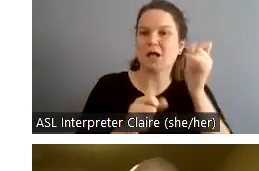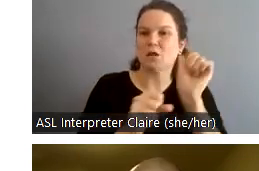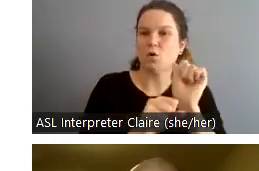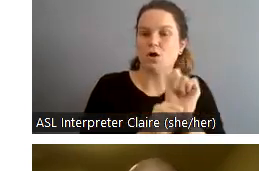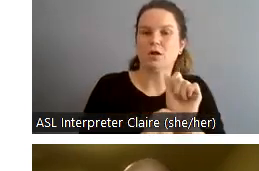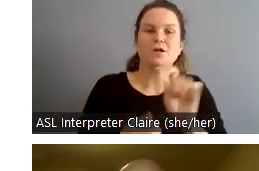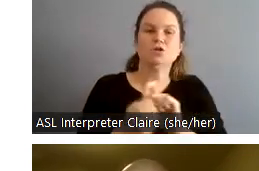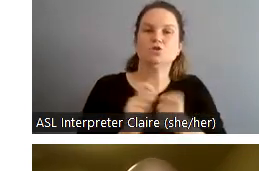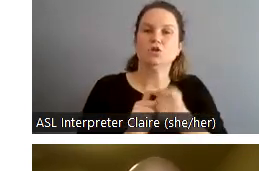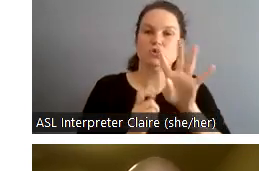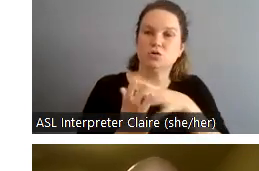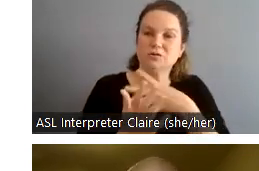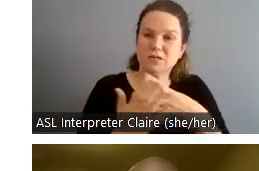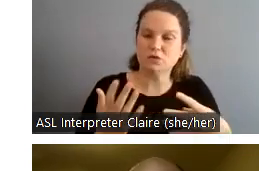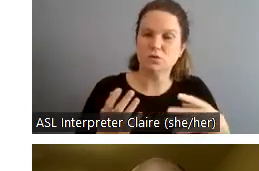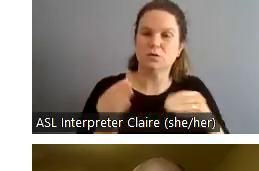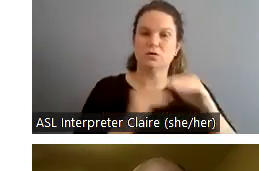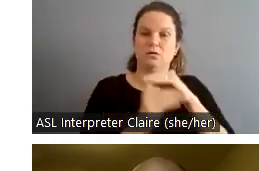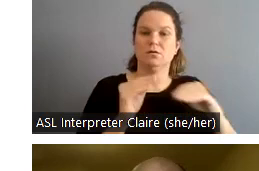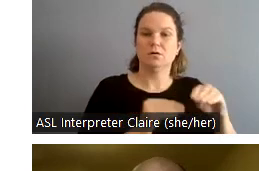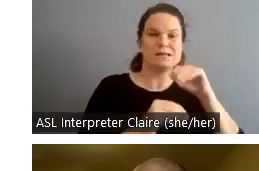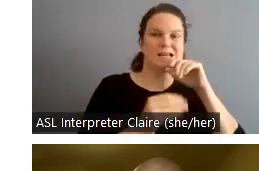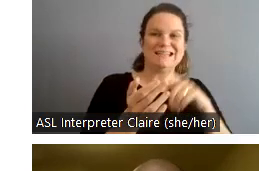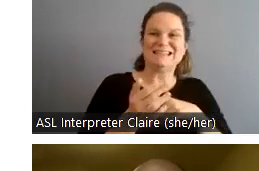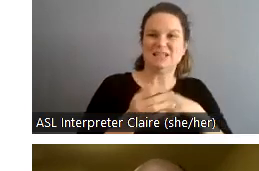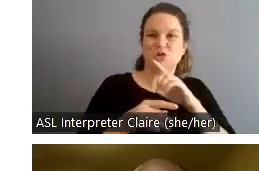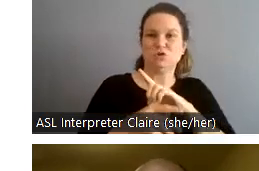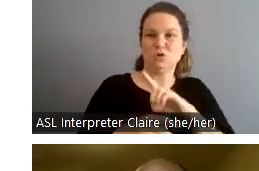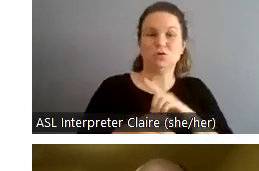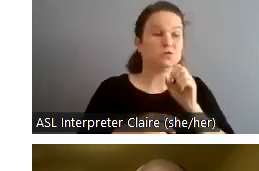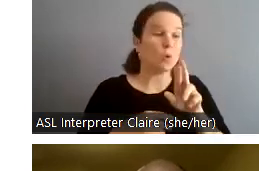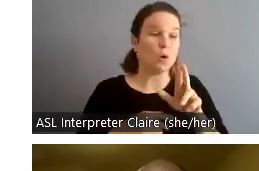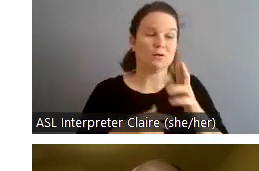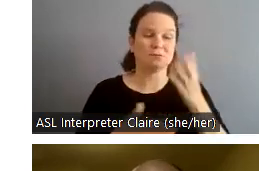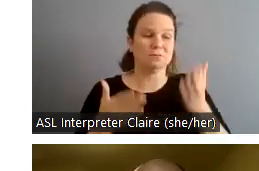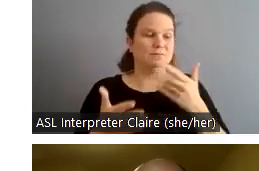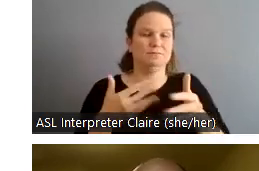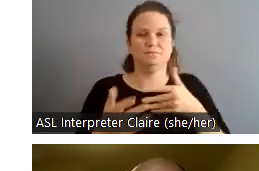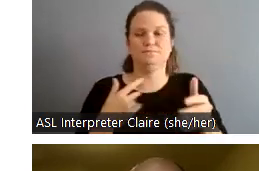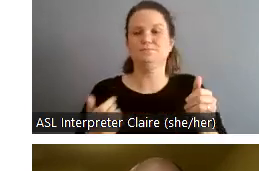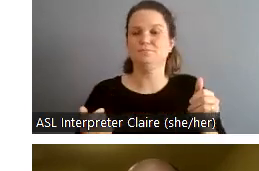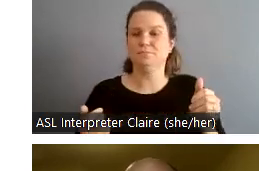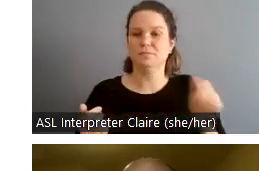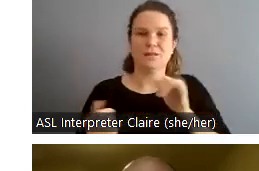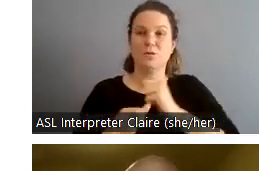your schedule, or shuffling around non-essential duties, or maybe even,